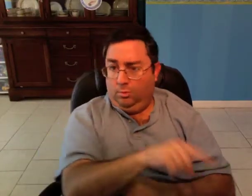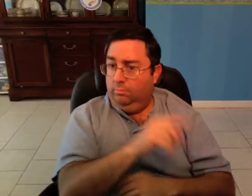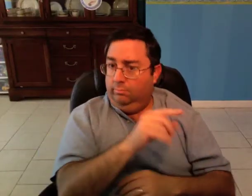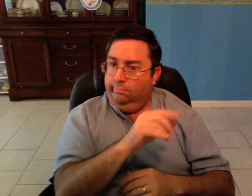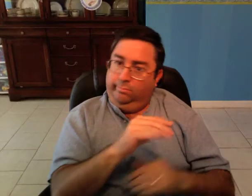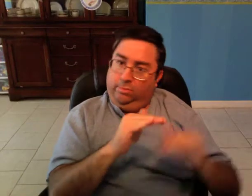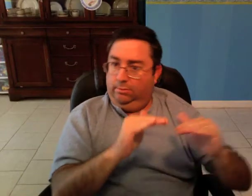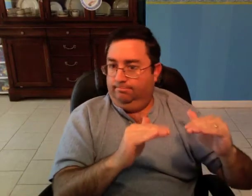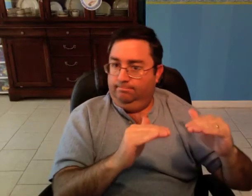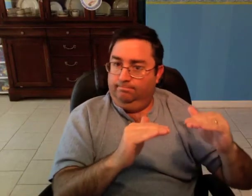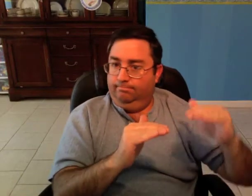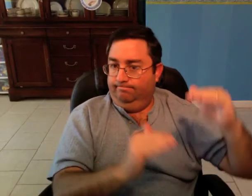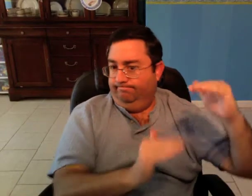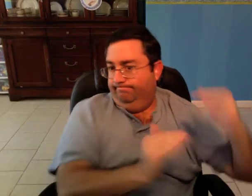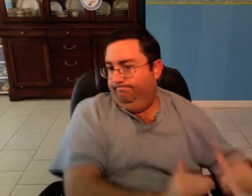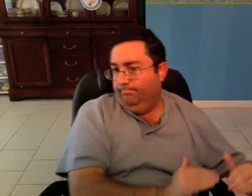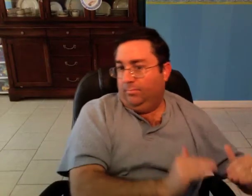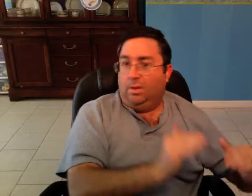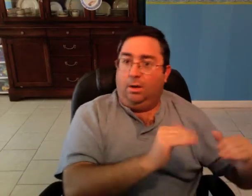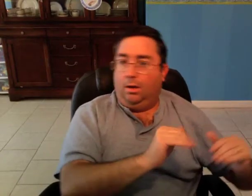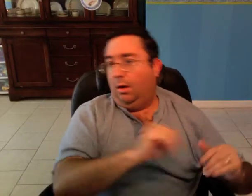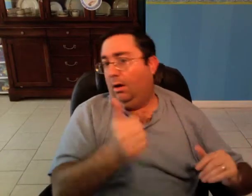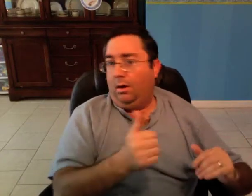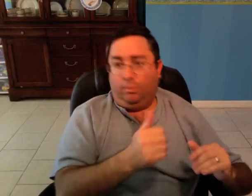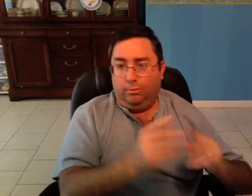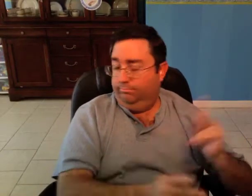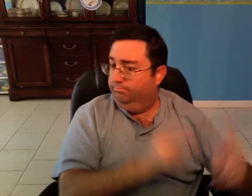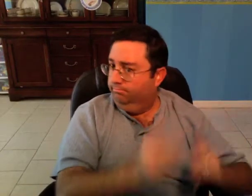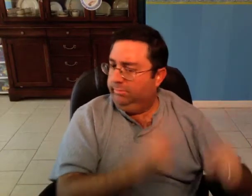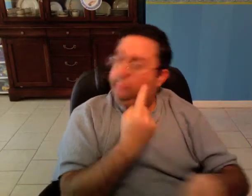in the best interests of those in the minority.